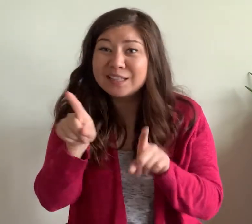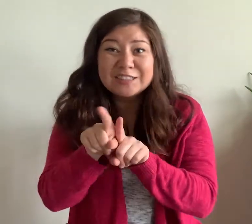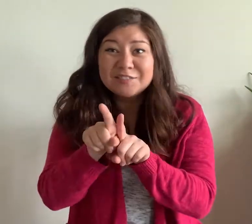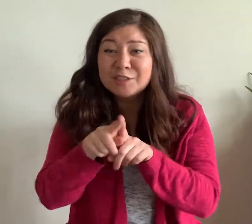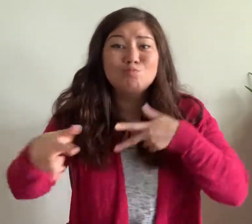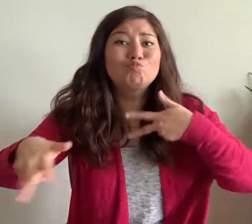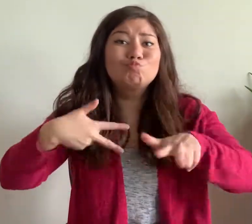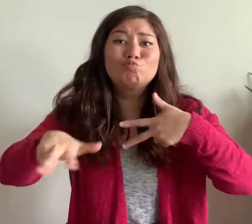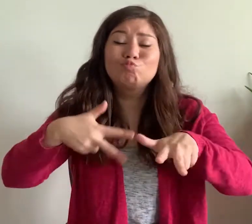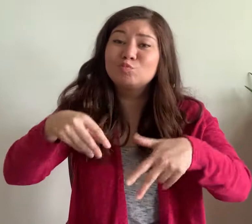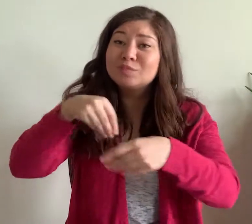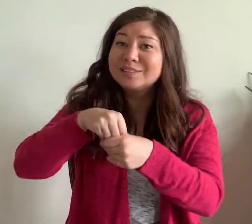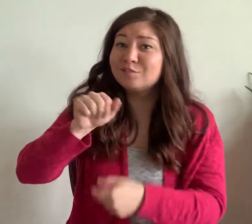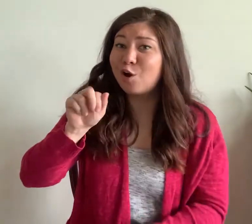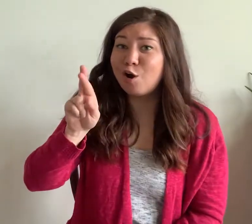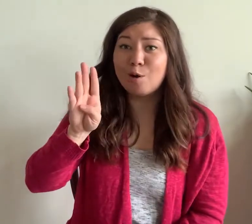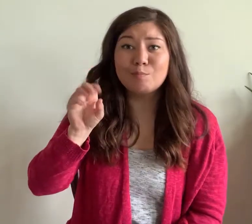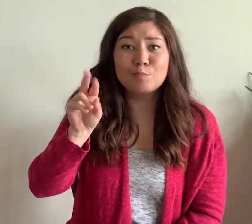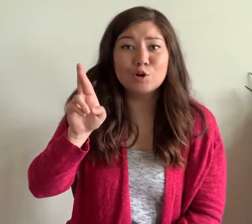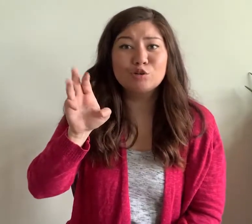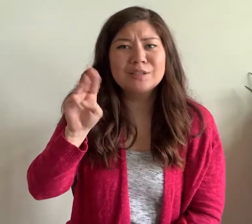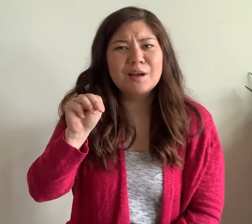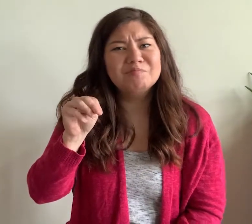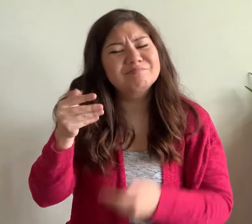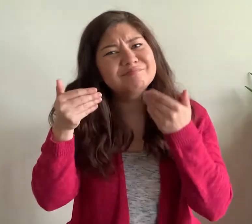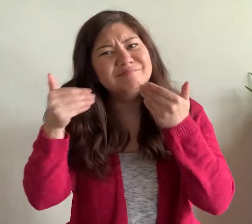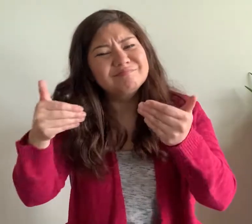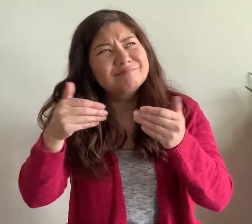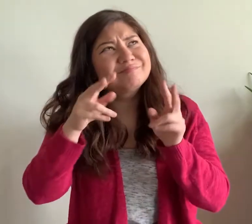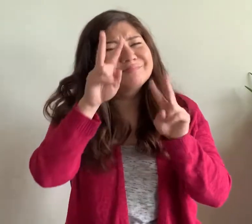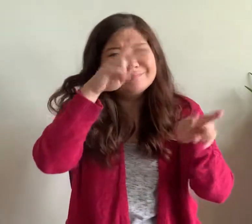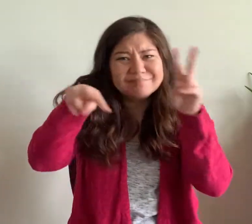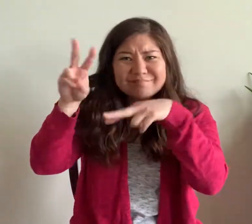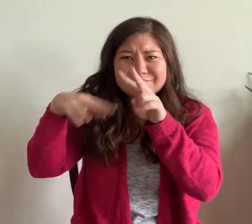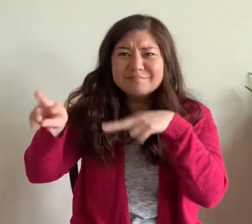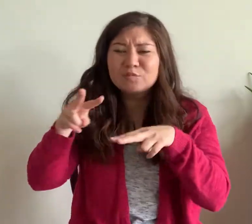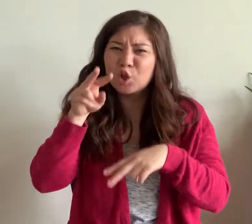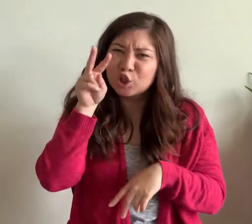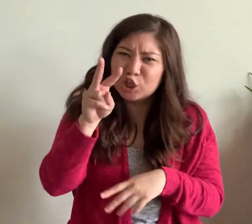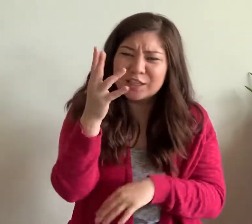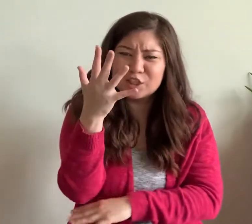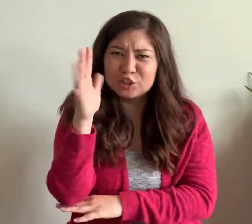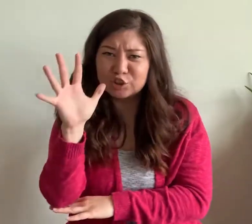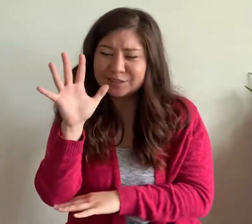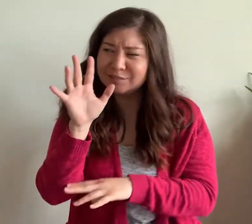or in an arboreum, take a moment to observe the differences